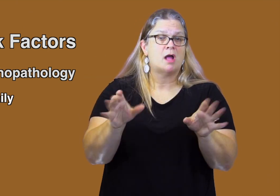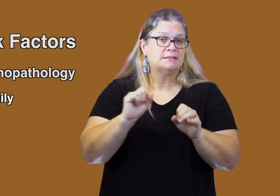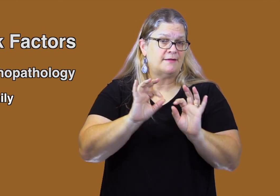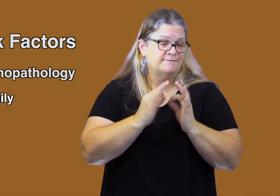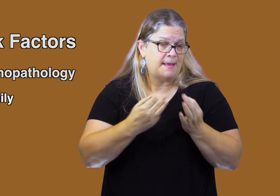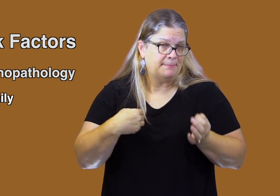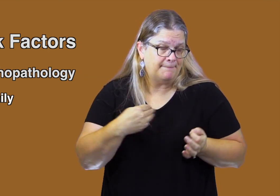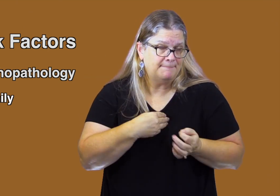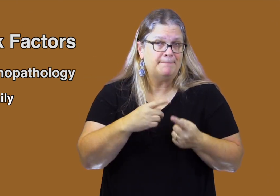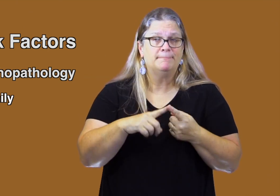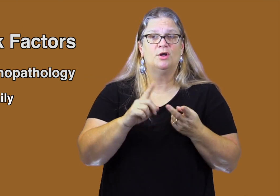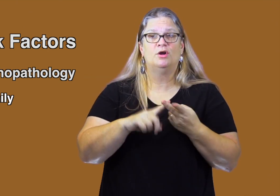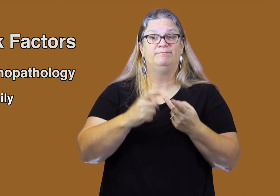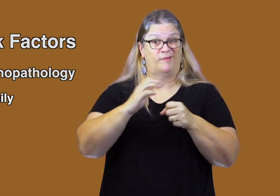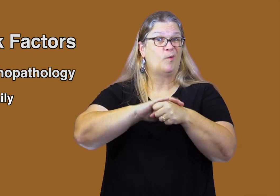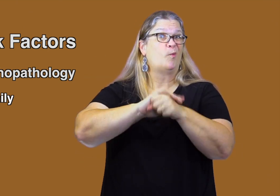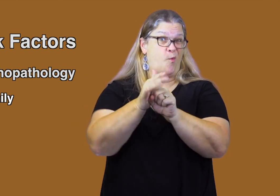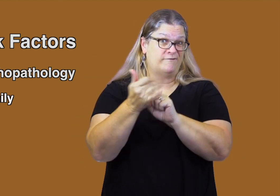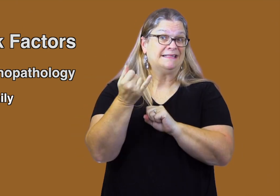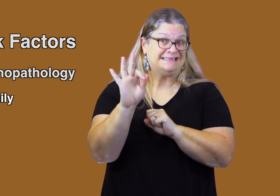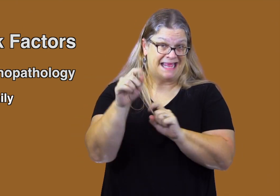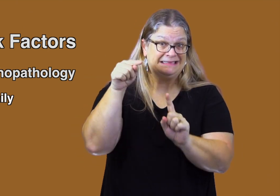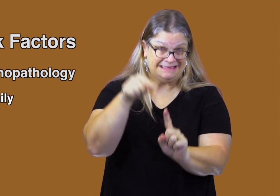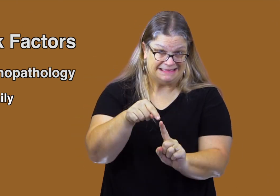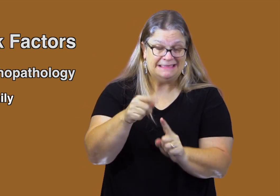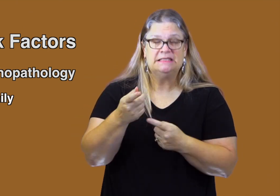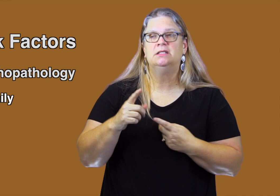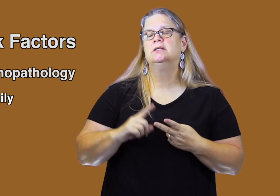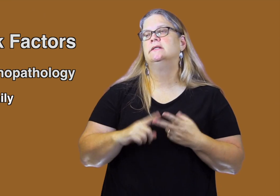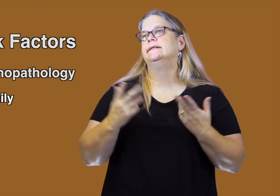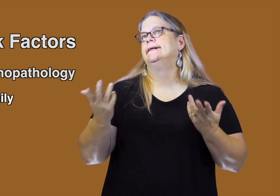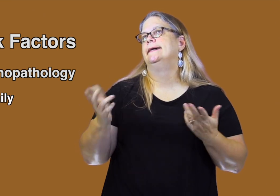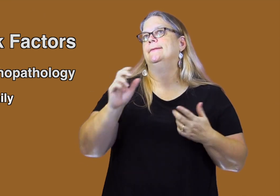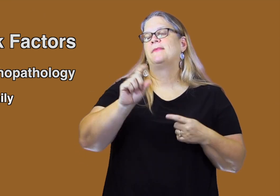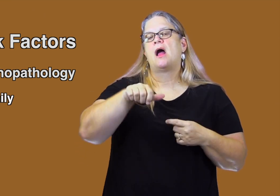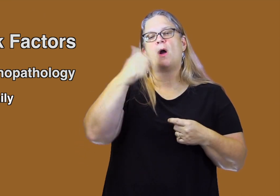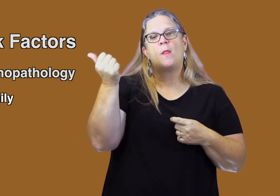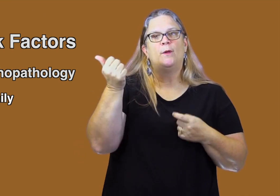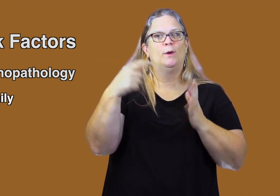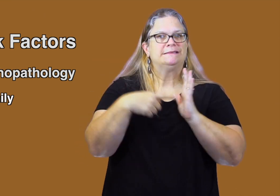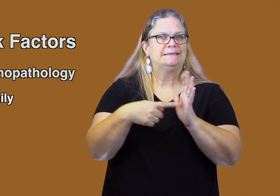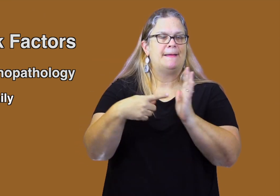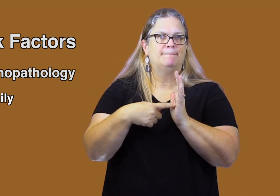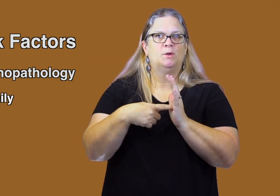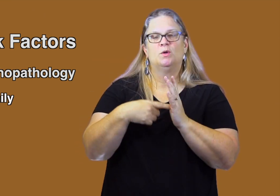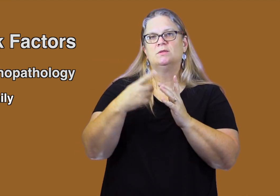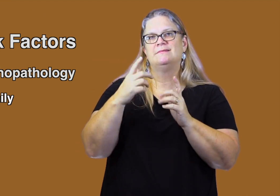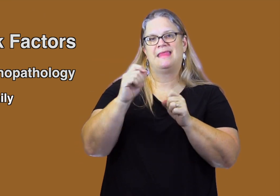Other stressors on the family, stressors can include loss of family members COVID-19, for example.